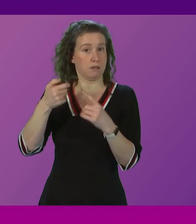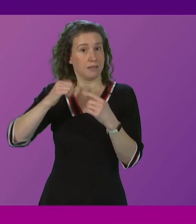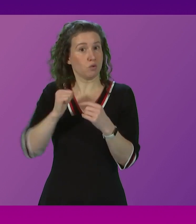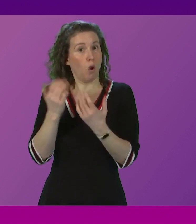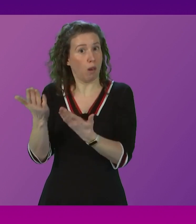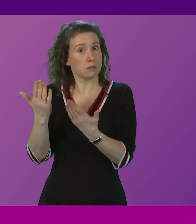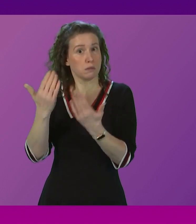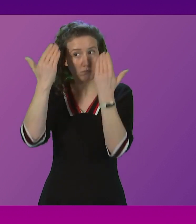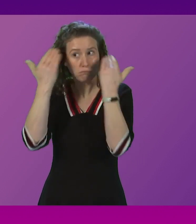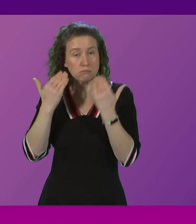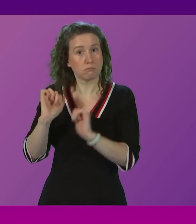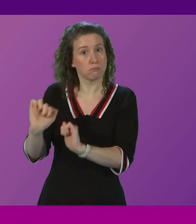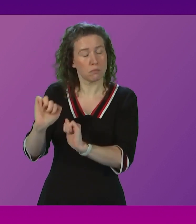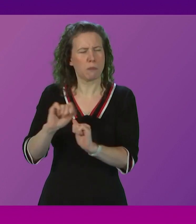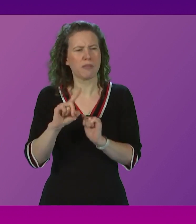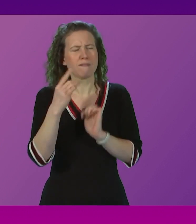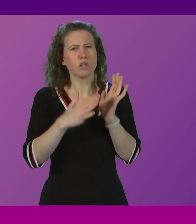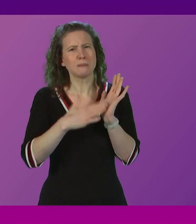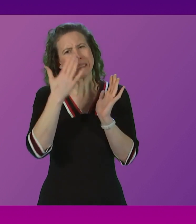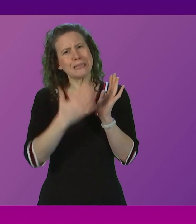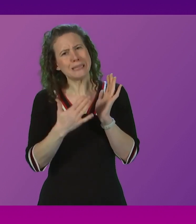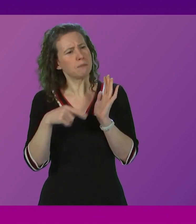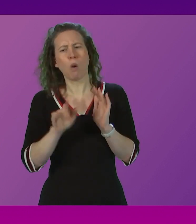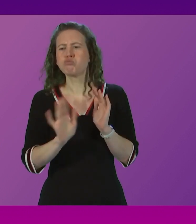The First Minister’s point seems to be that it will not happen—that